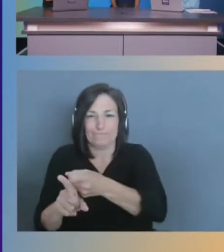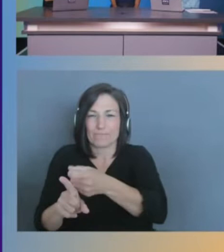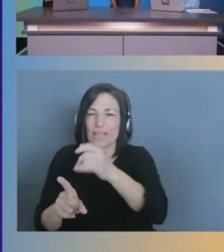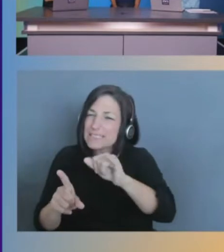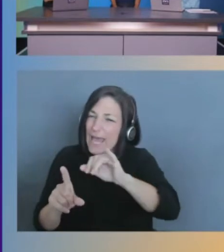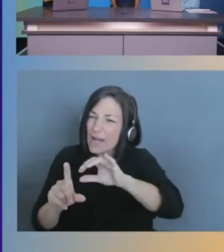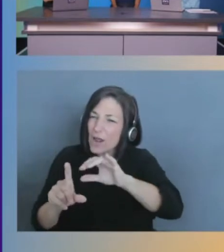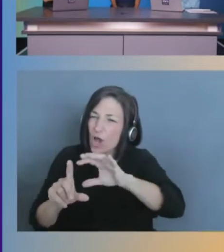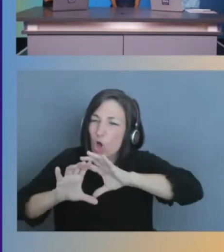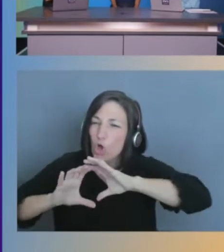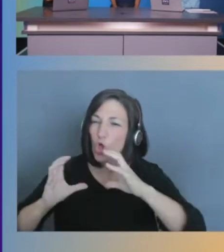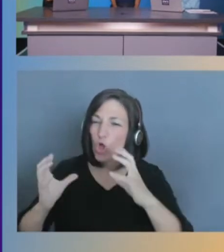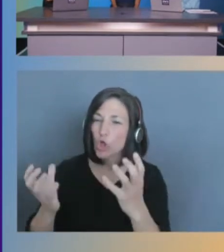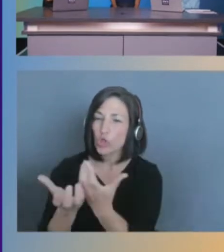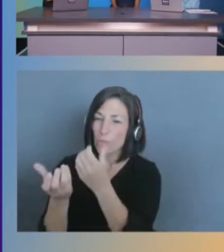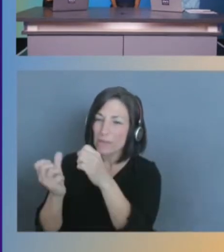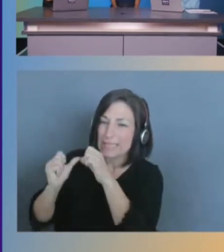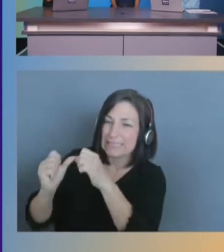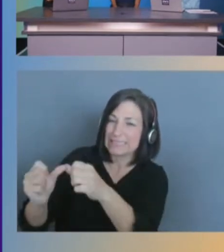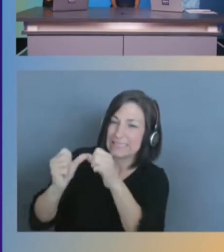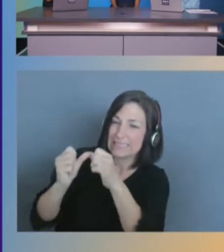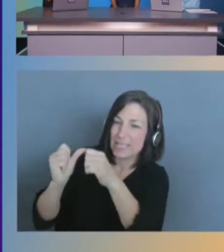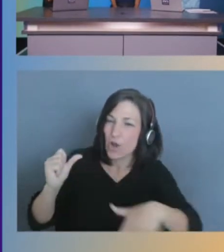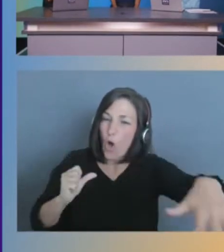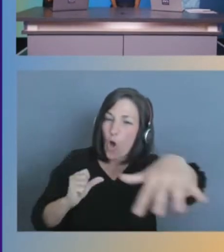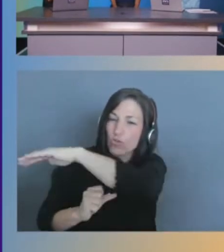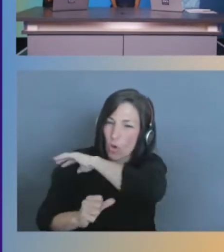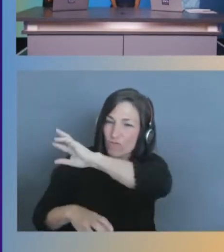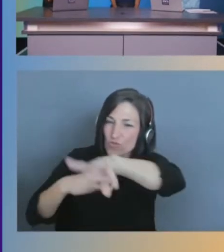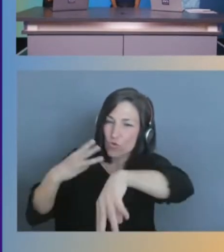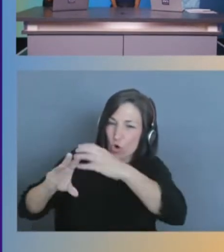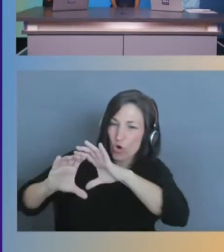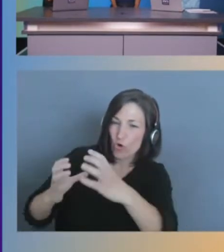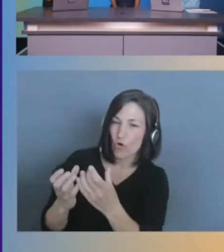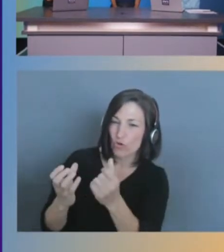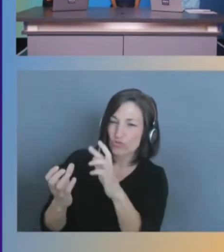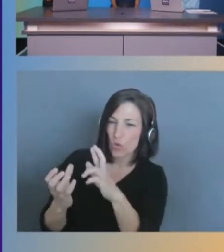or are certain geographies doing things differently